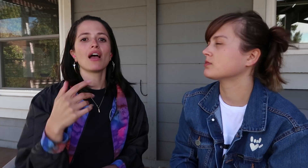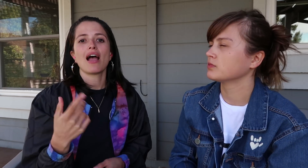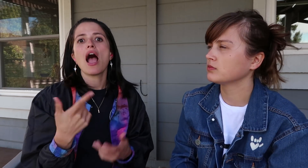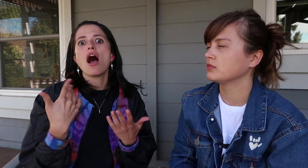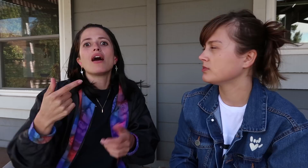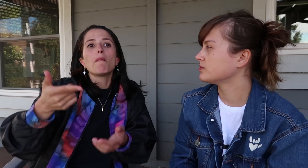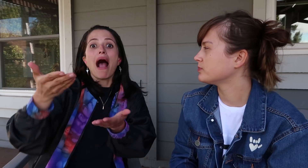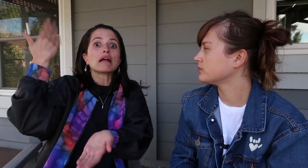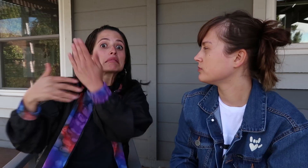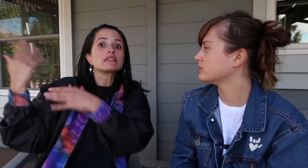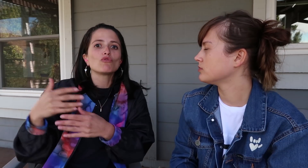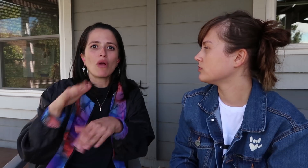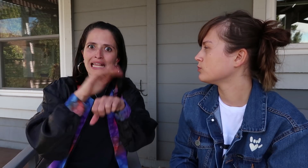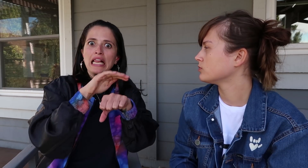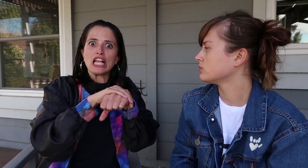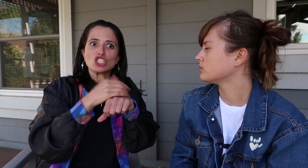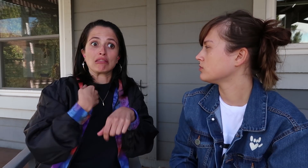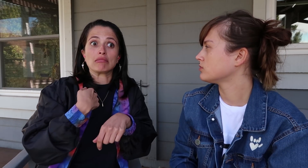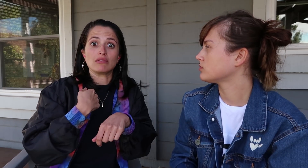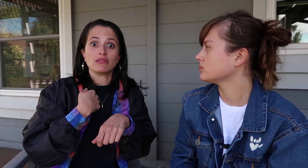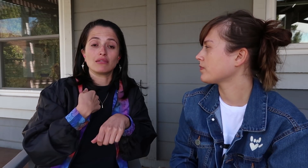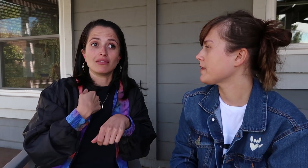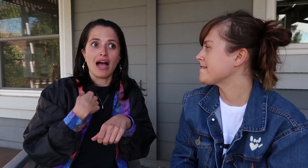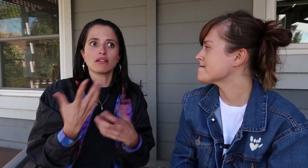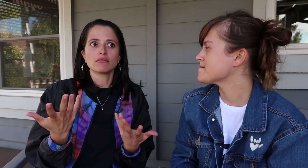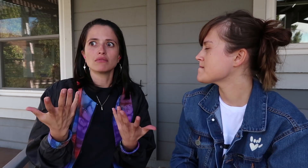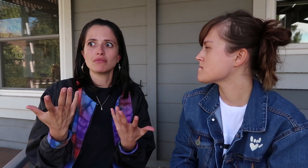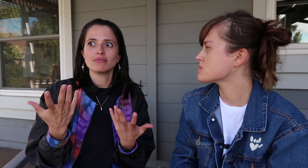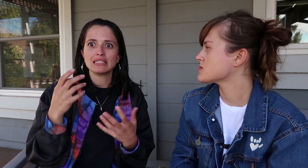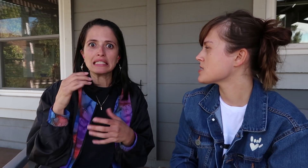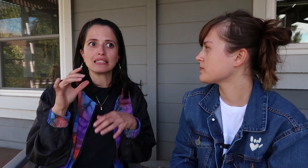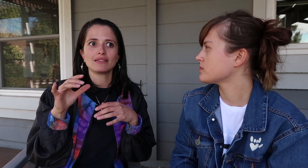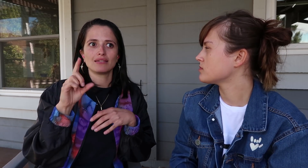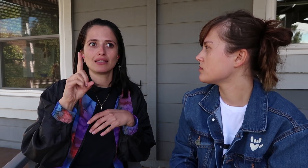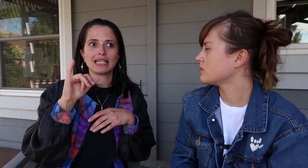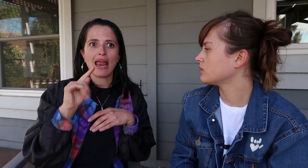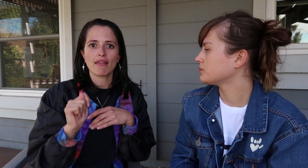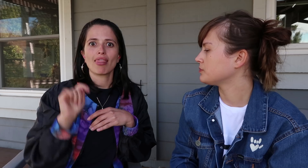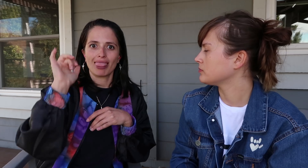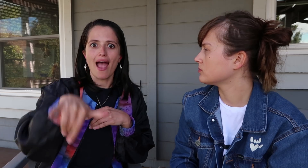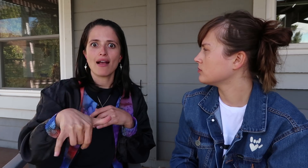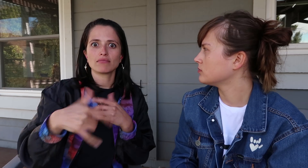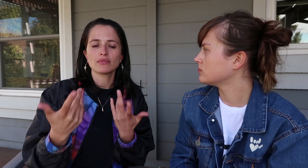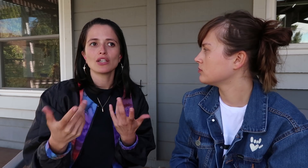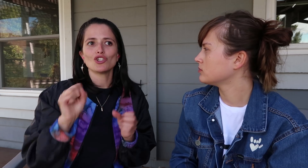I told them I already had speech therapy back then for English.